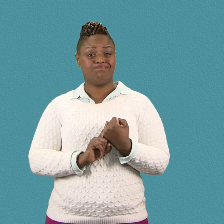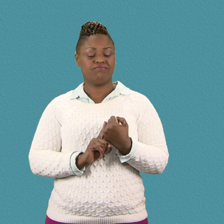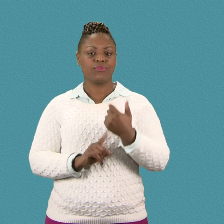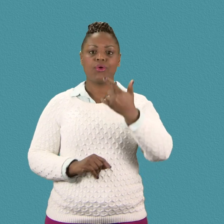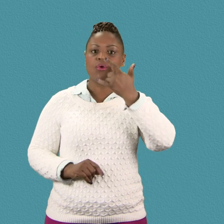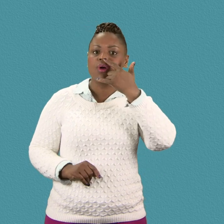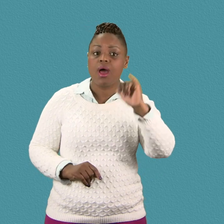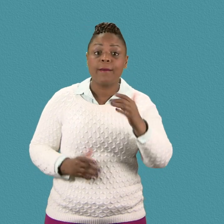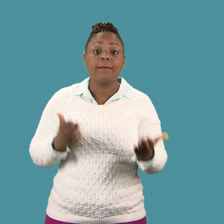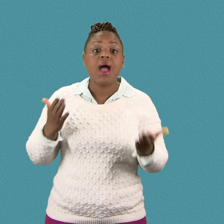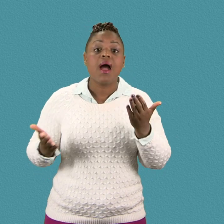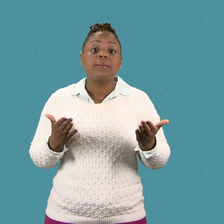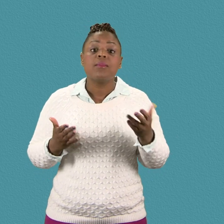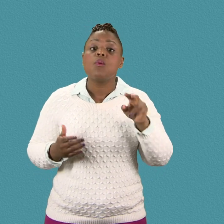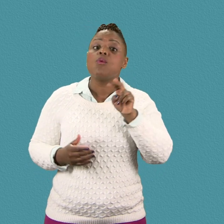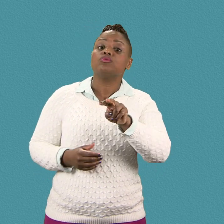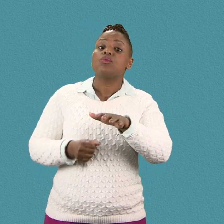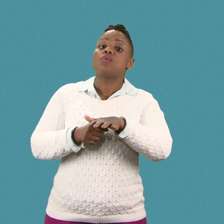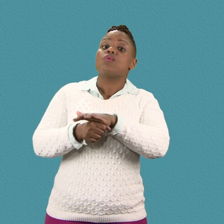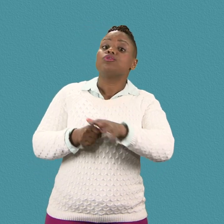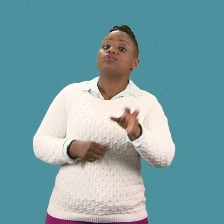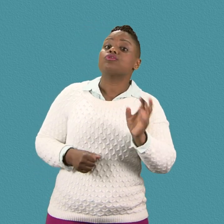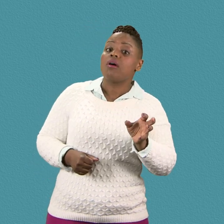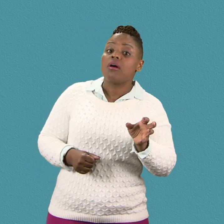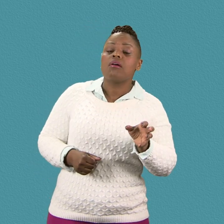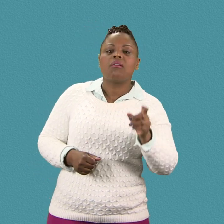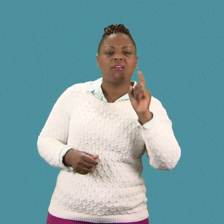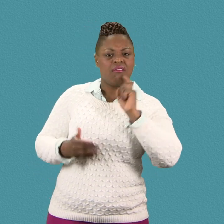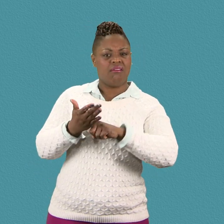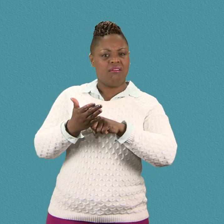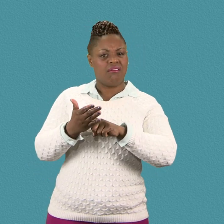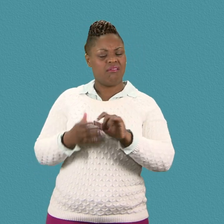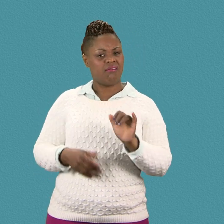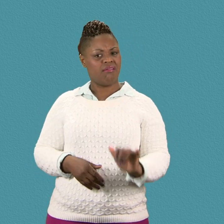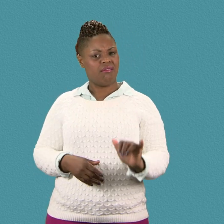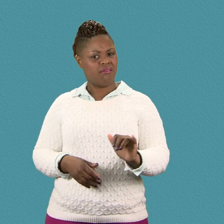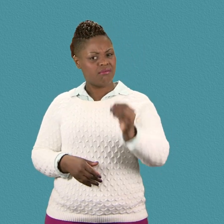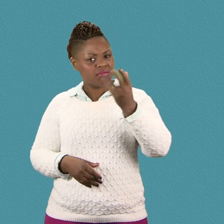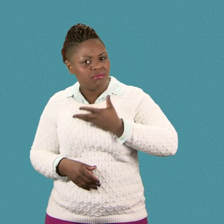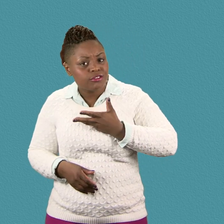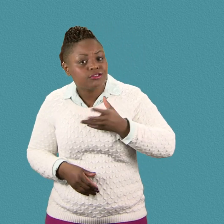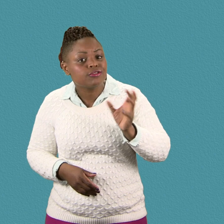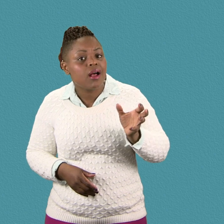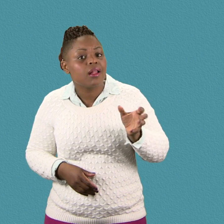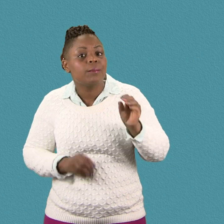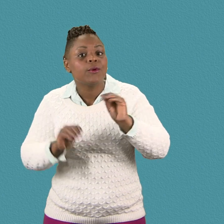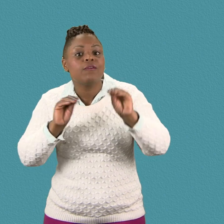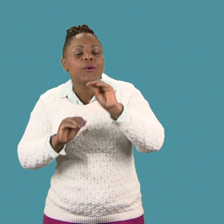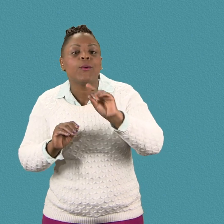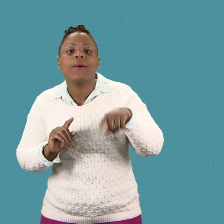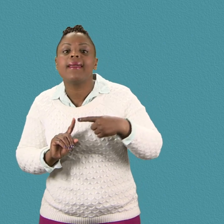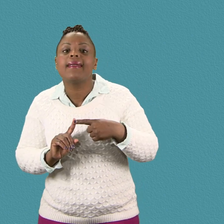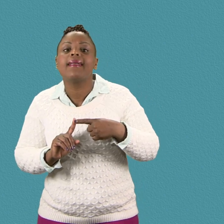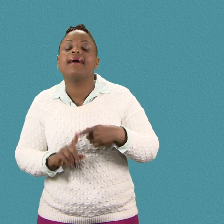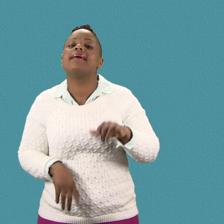You may notice that a station you watch begins to provide an on-air notice of the date on which they plan to move.